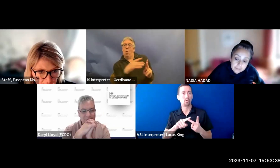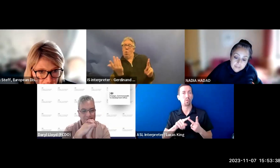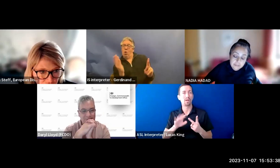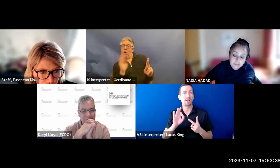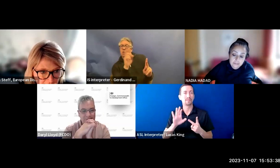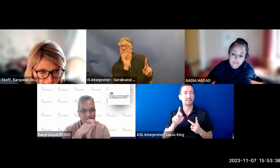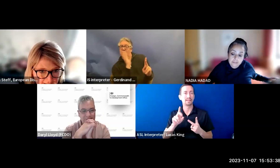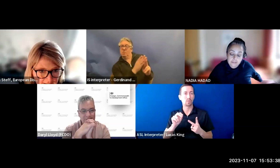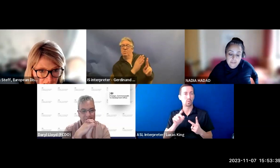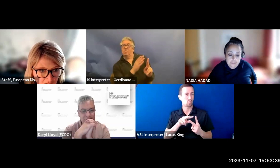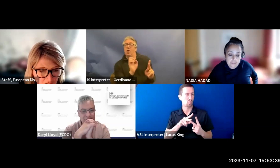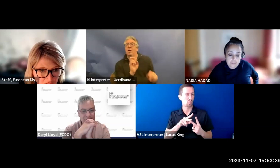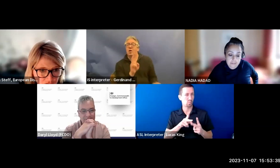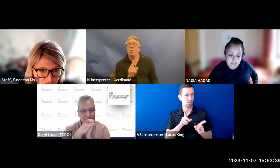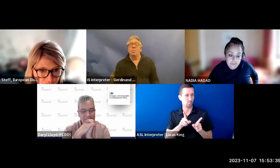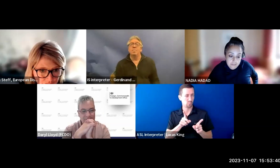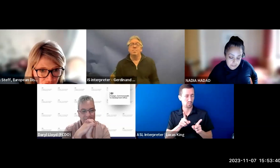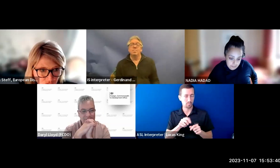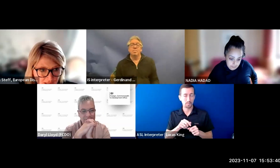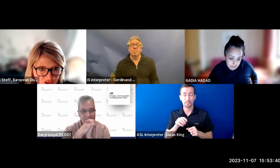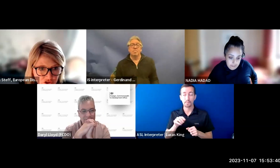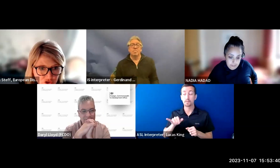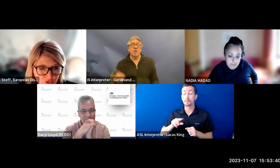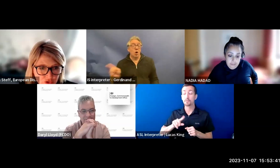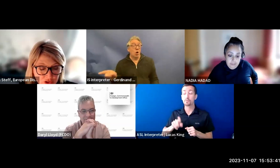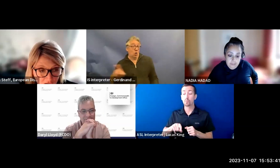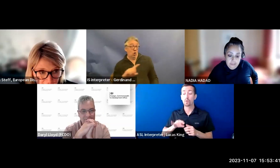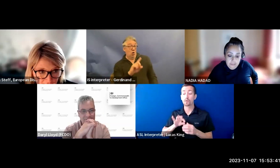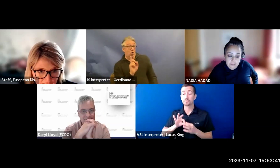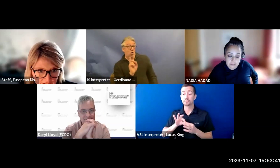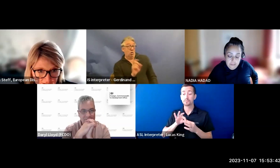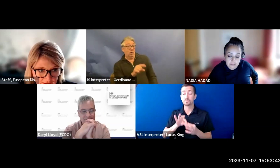and it relates to the guidelines